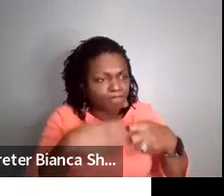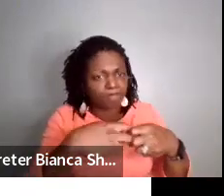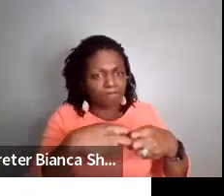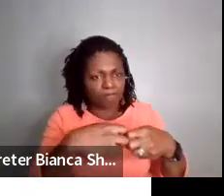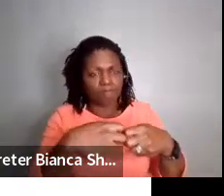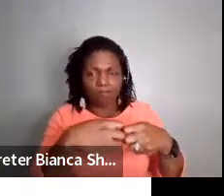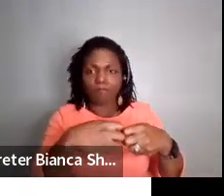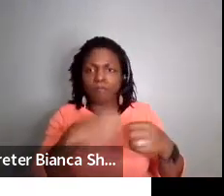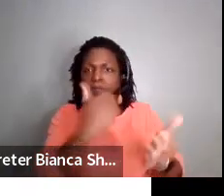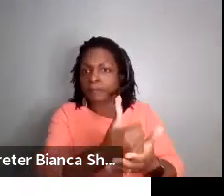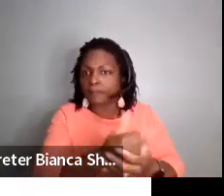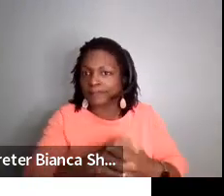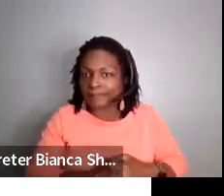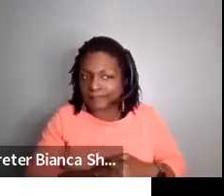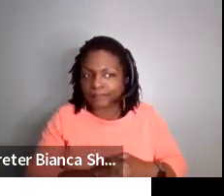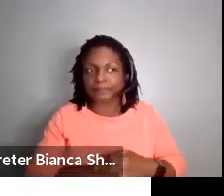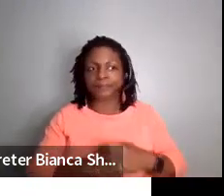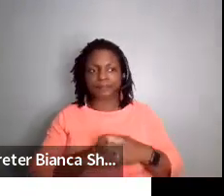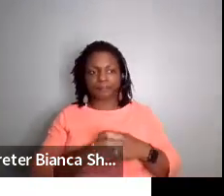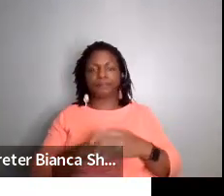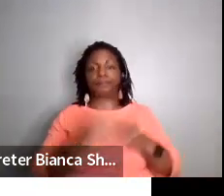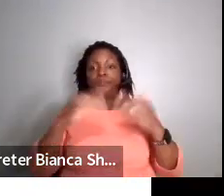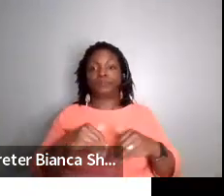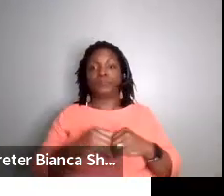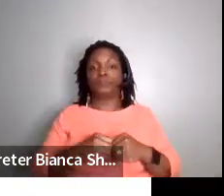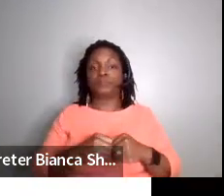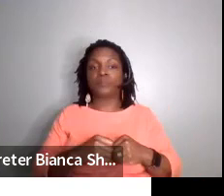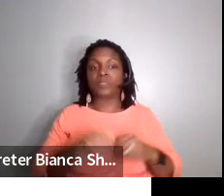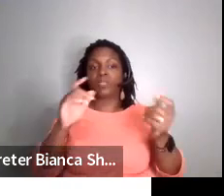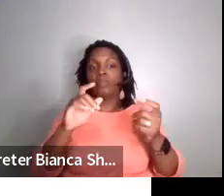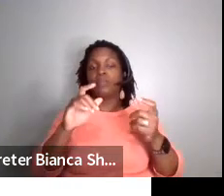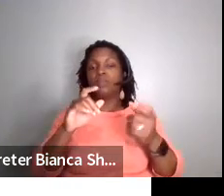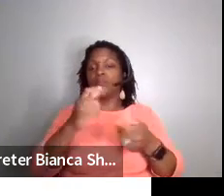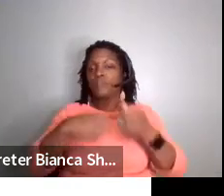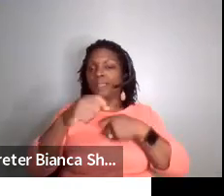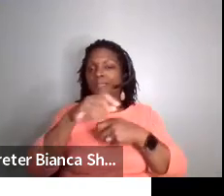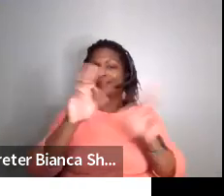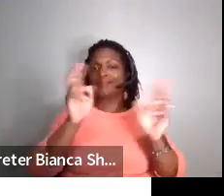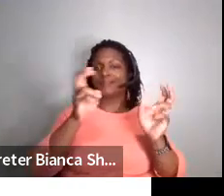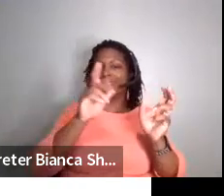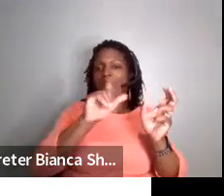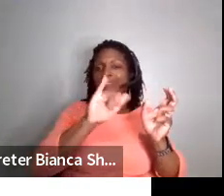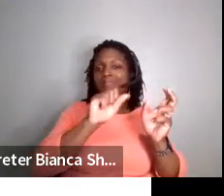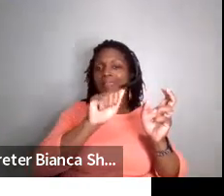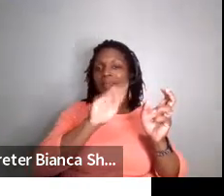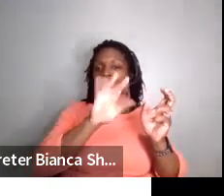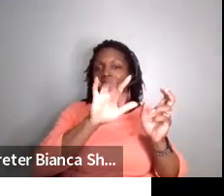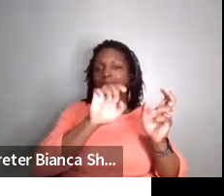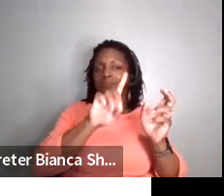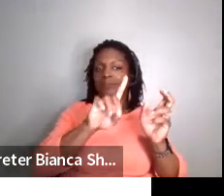This disabled with enabled that is very important that is going to influence our mindset.